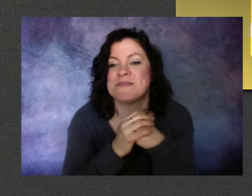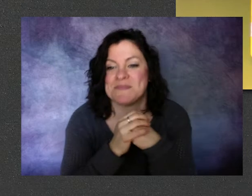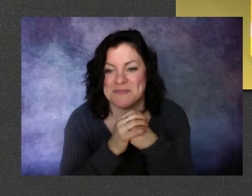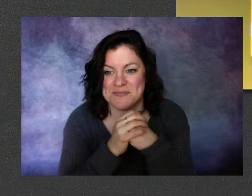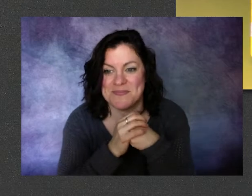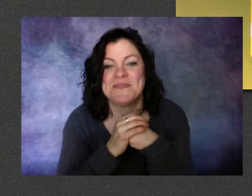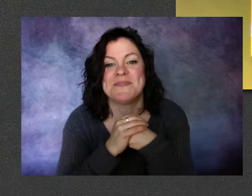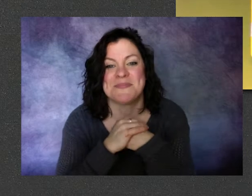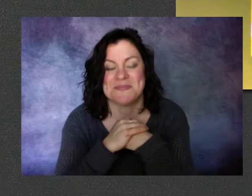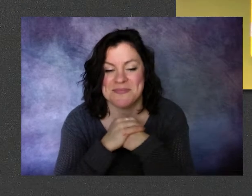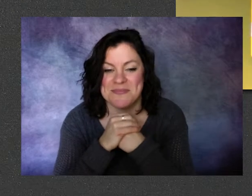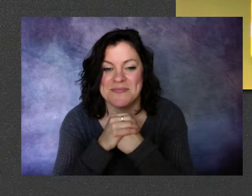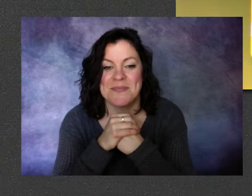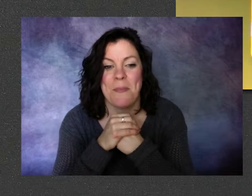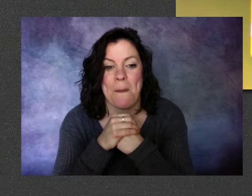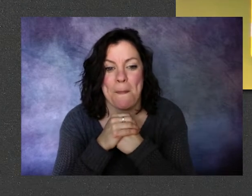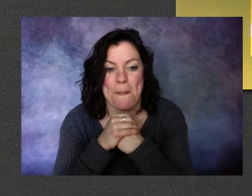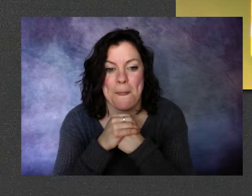All right, I'm gonna make a flower.